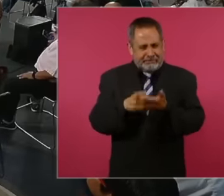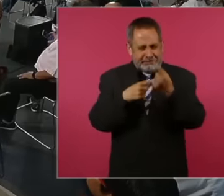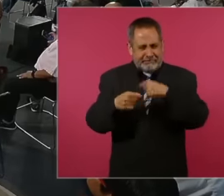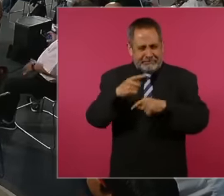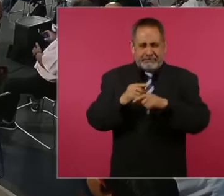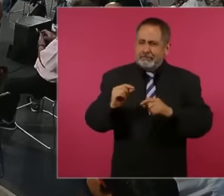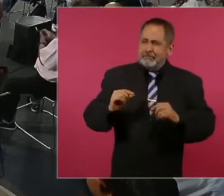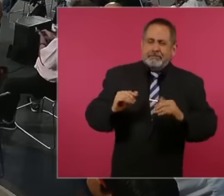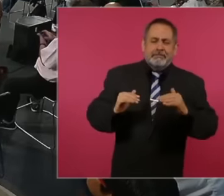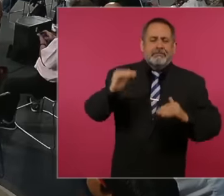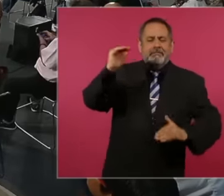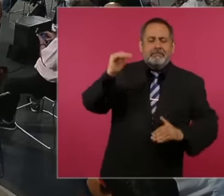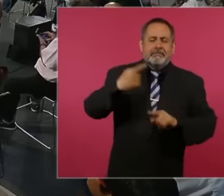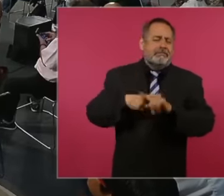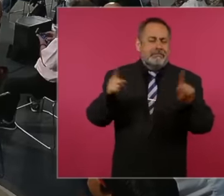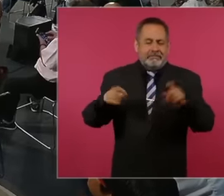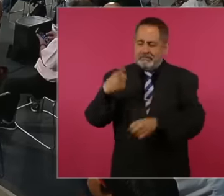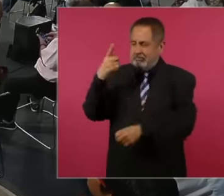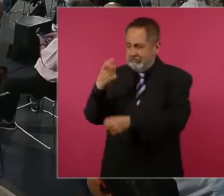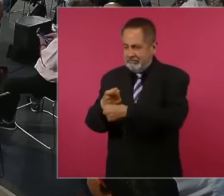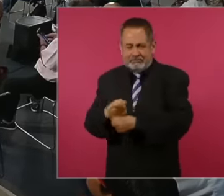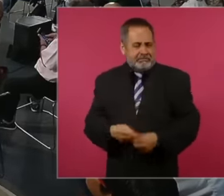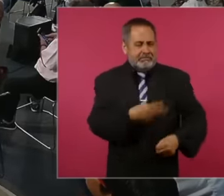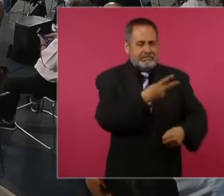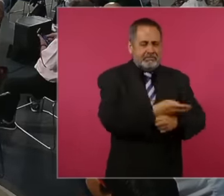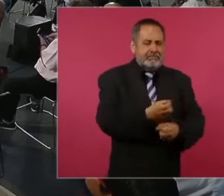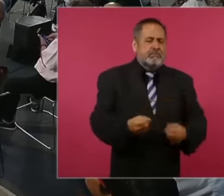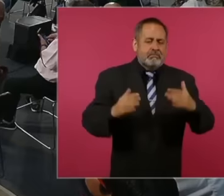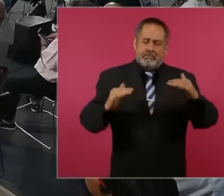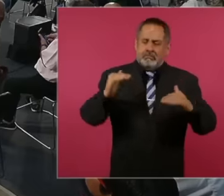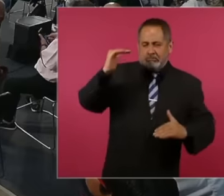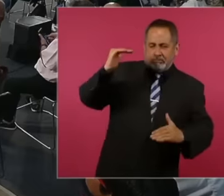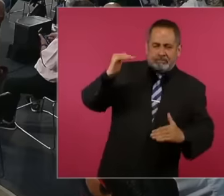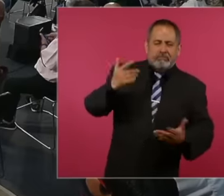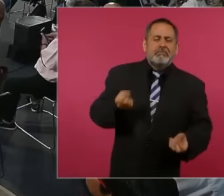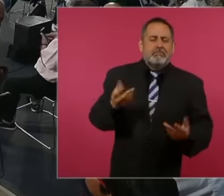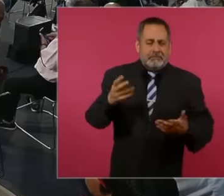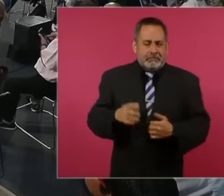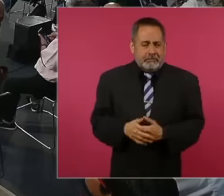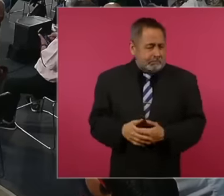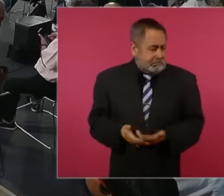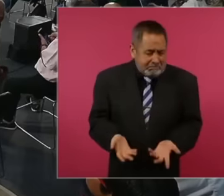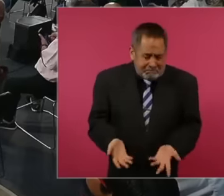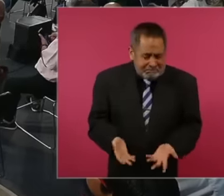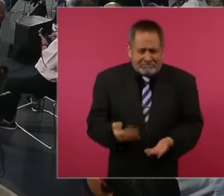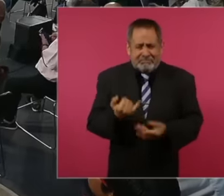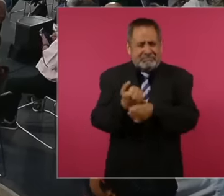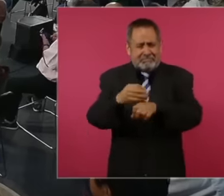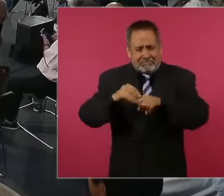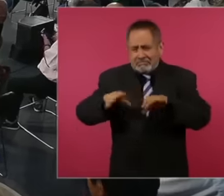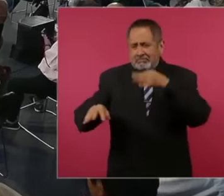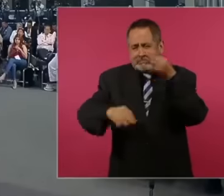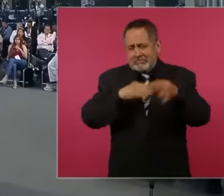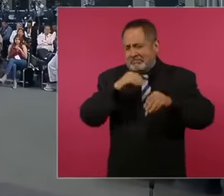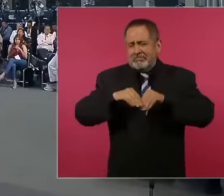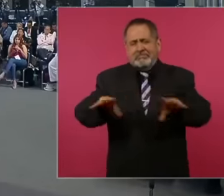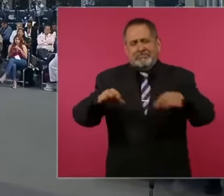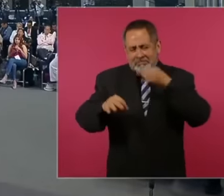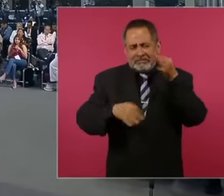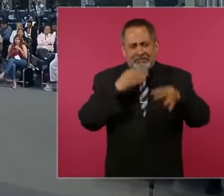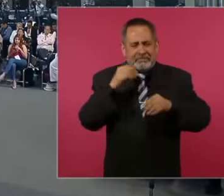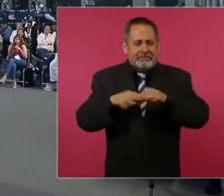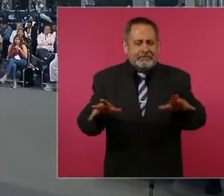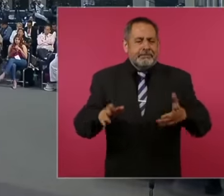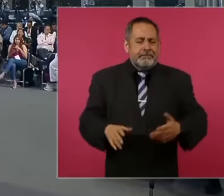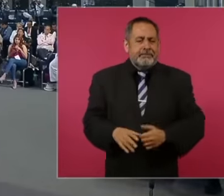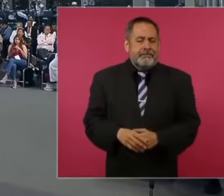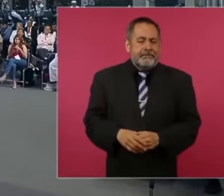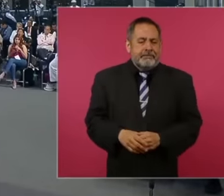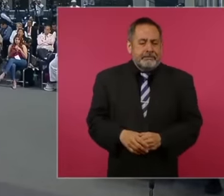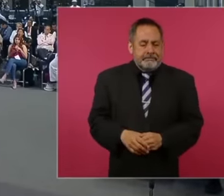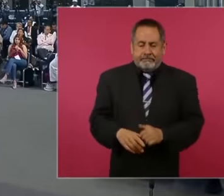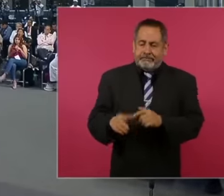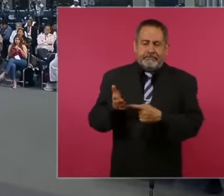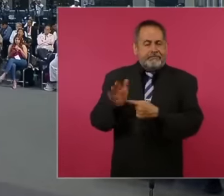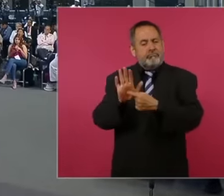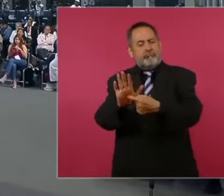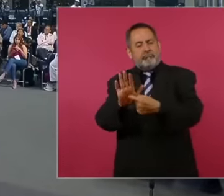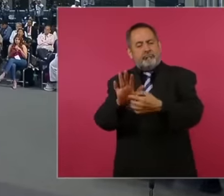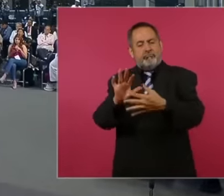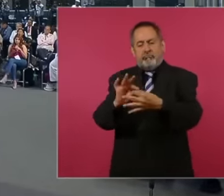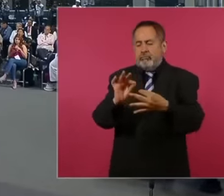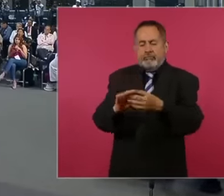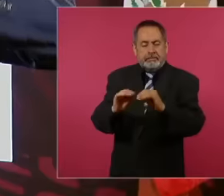that this is why it is The information is important because this also demonstrates the level of